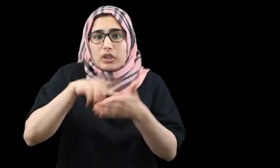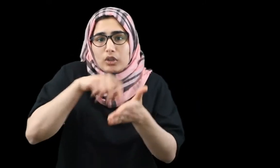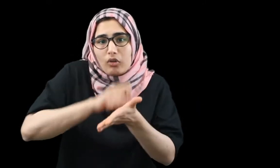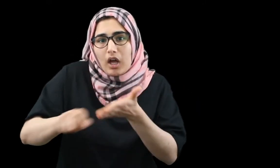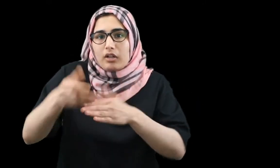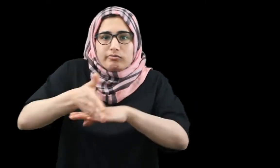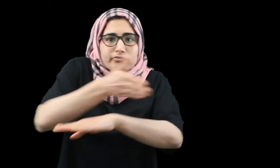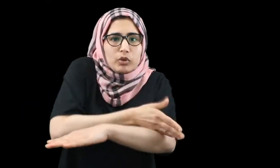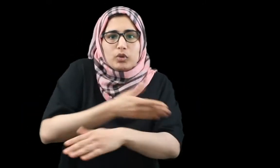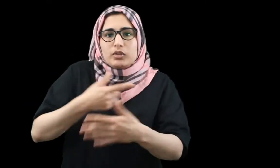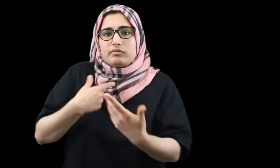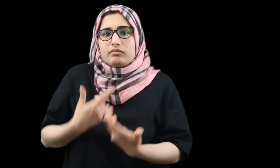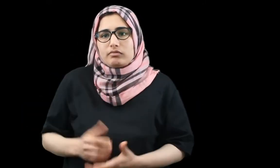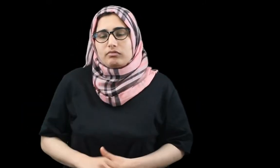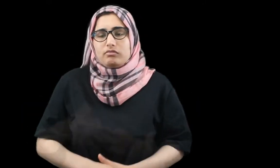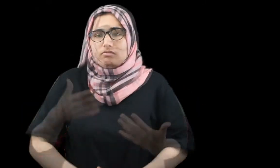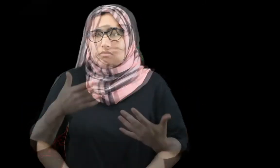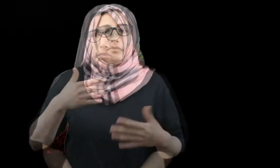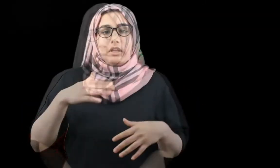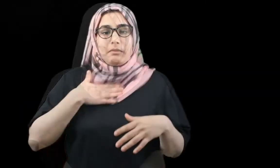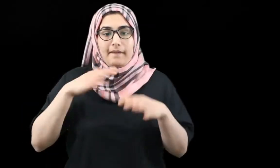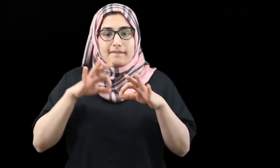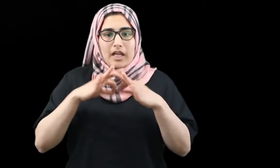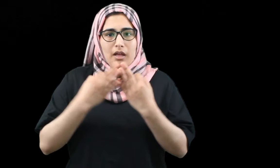I got better because I understood!